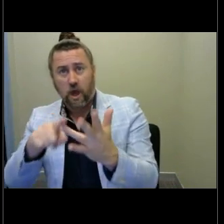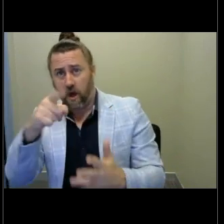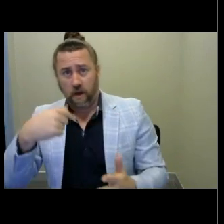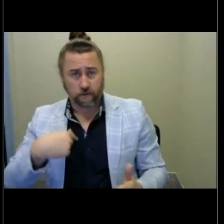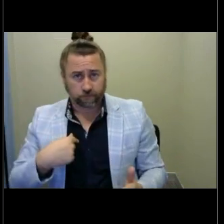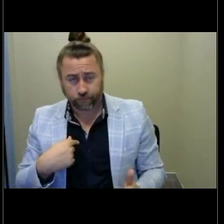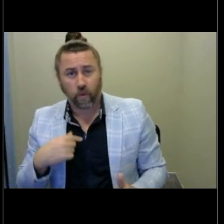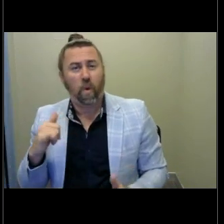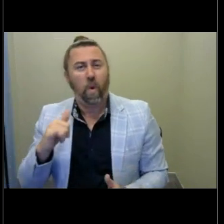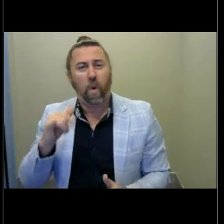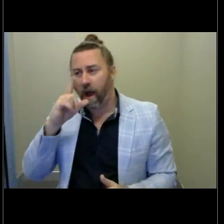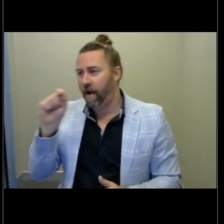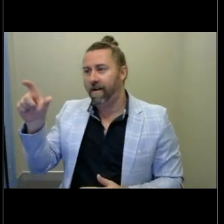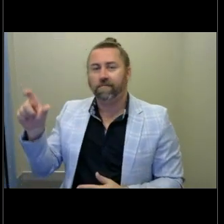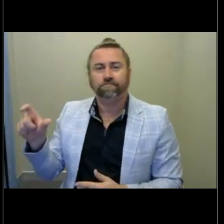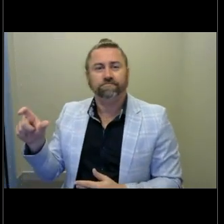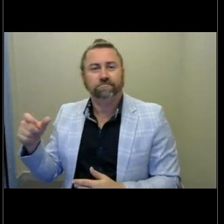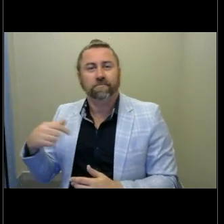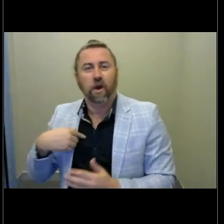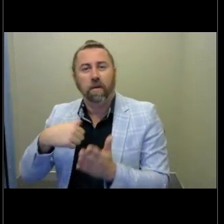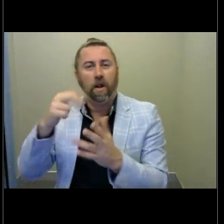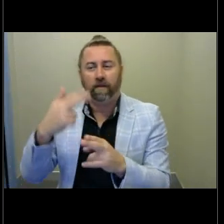Generally they're made for up to five years.